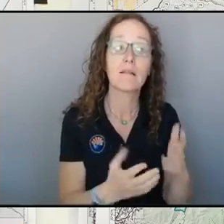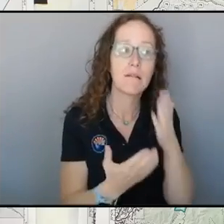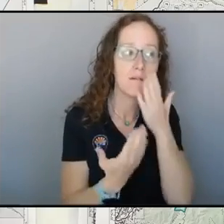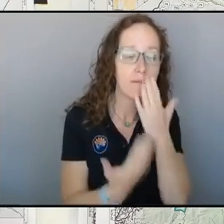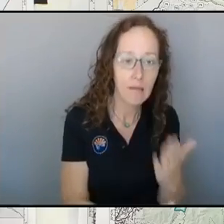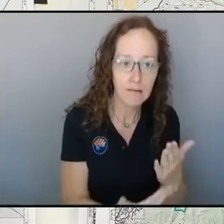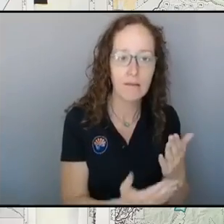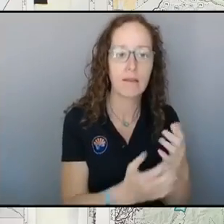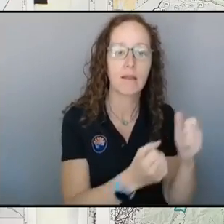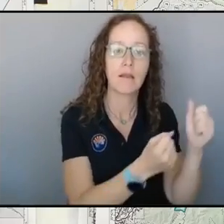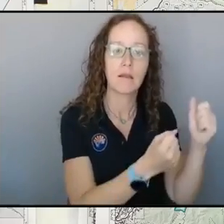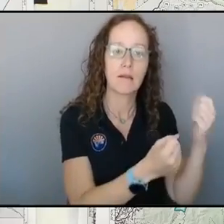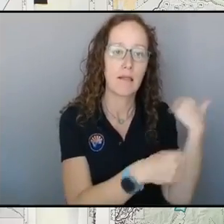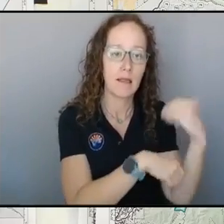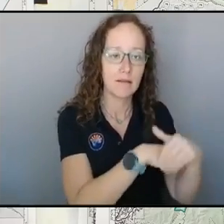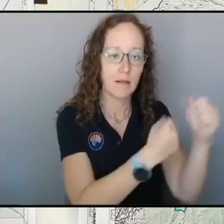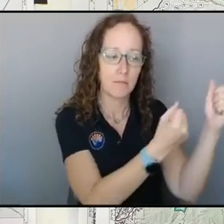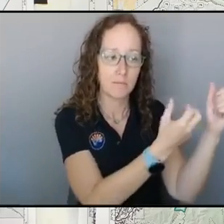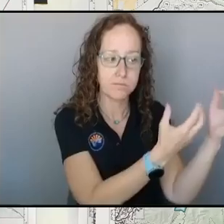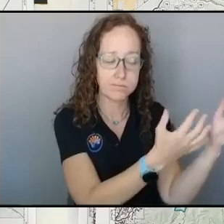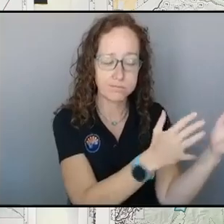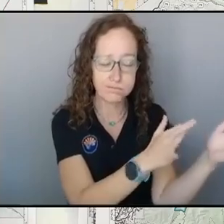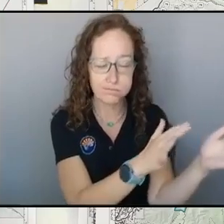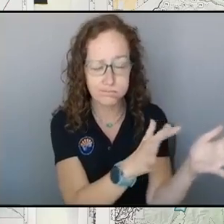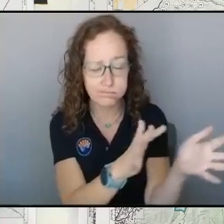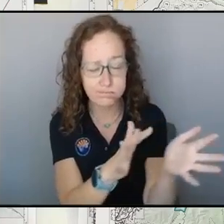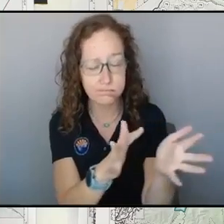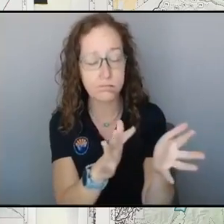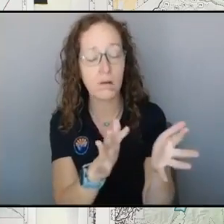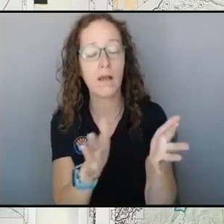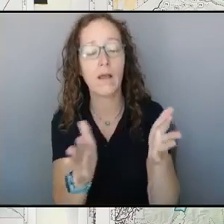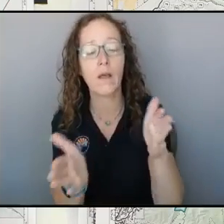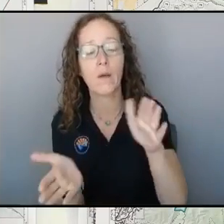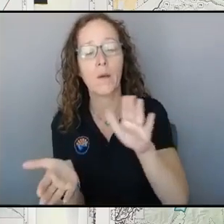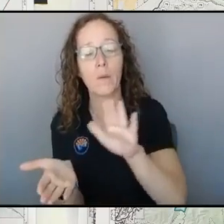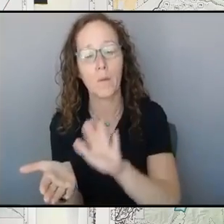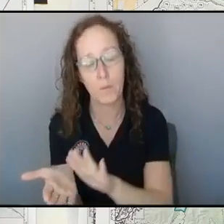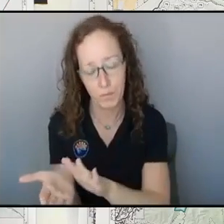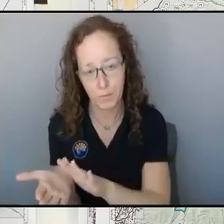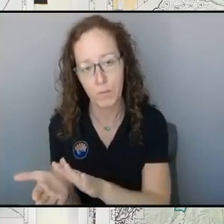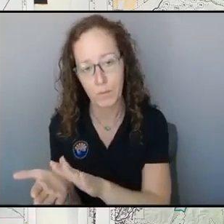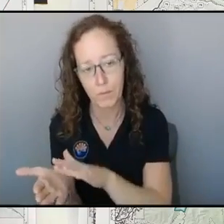as it pushed easterly it lost a good bit of its steam and as it